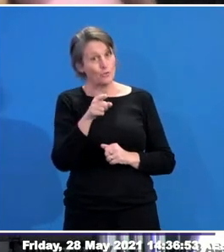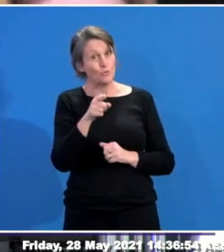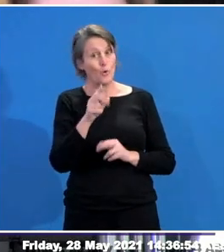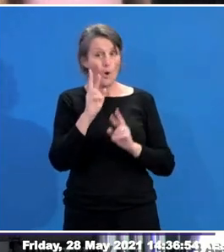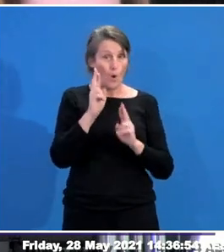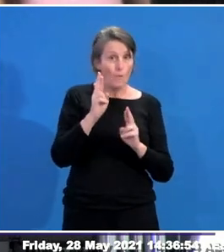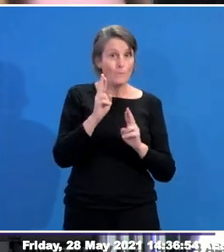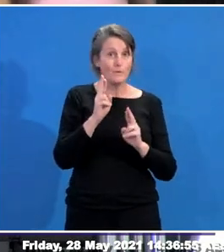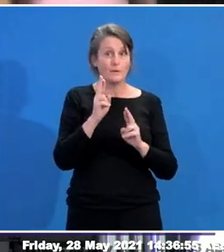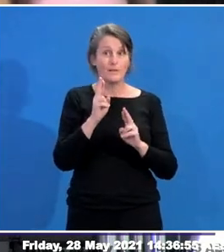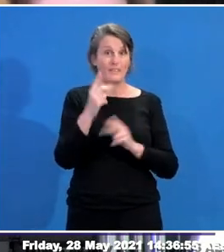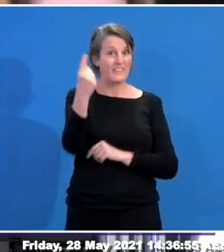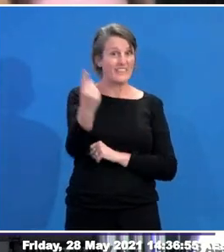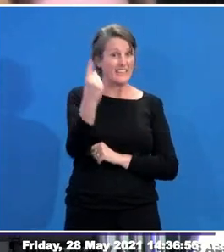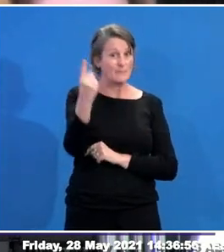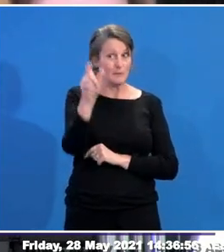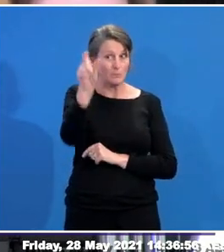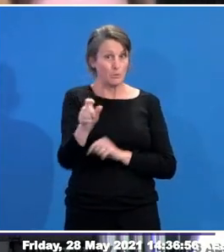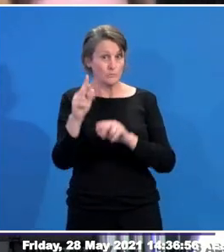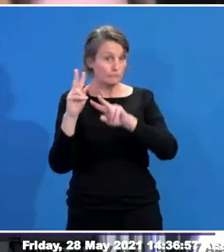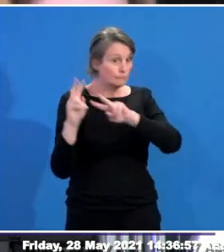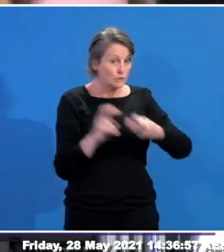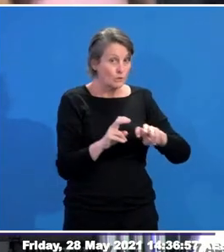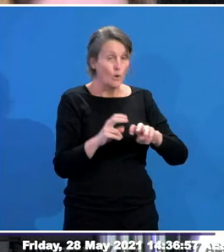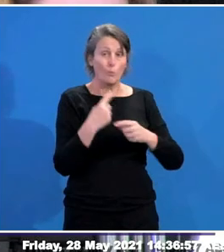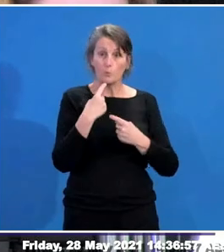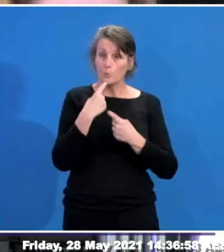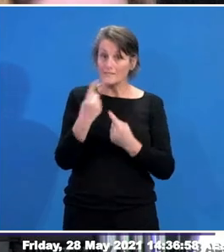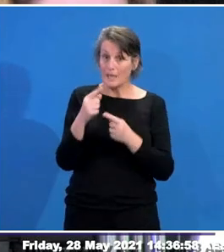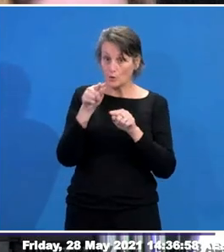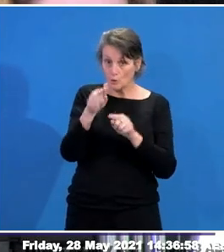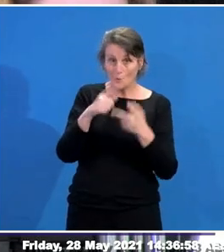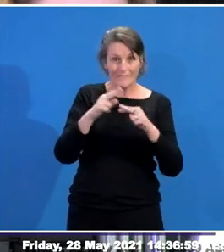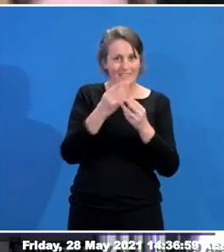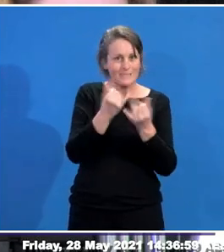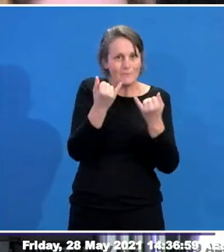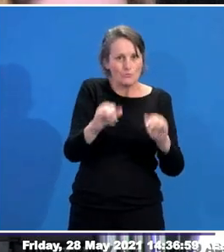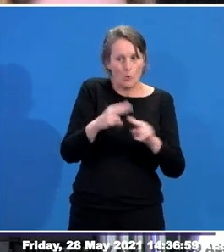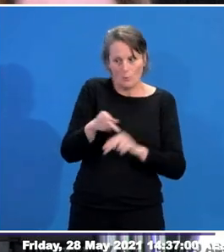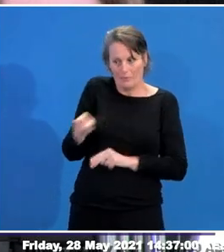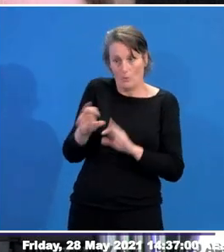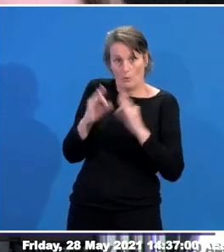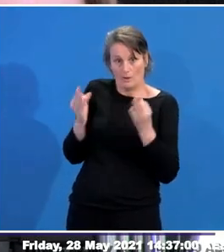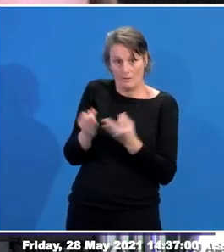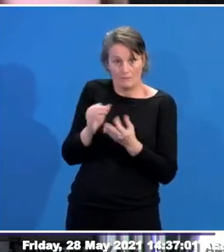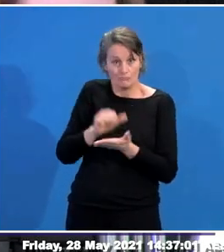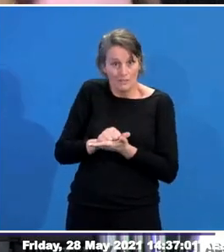independent investigator to tell you if there is a problem with the integrity of the service provider; is that fair?